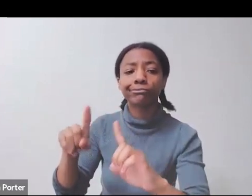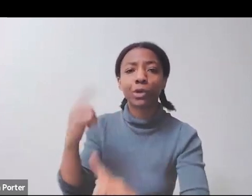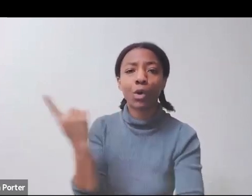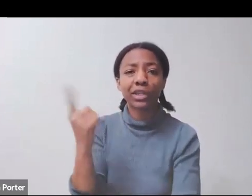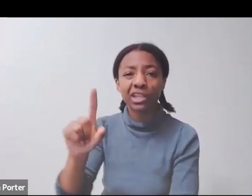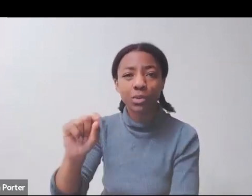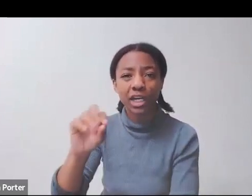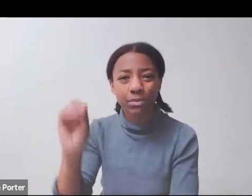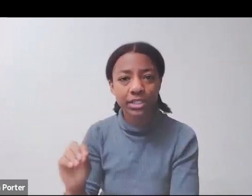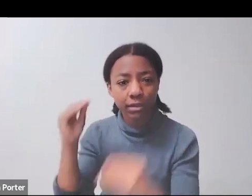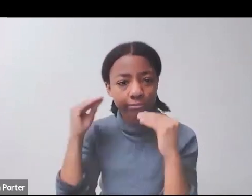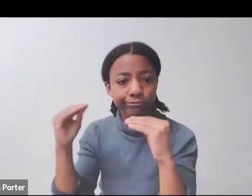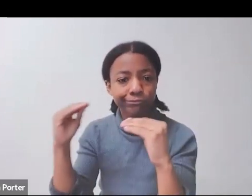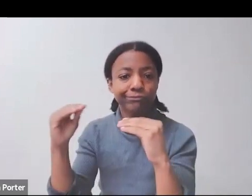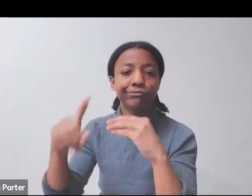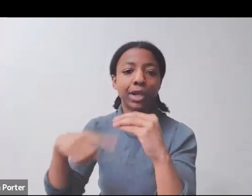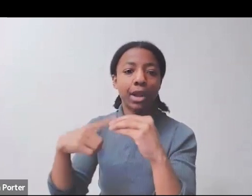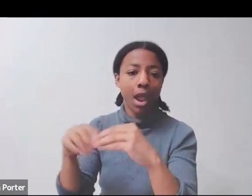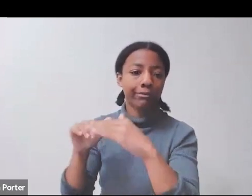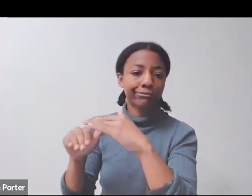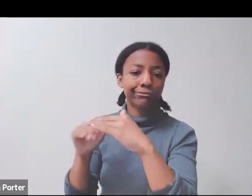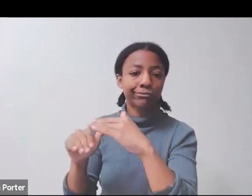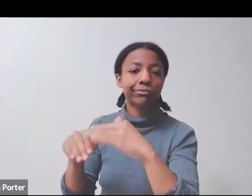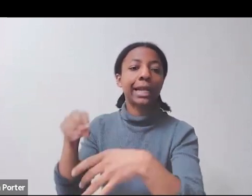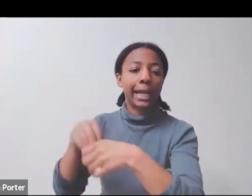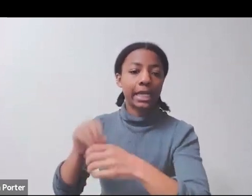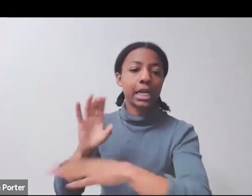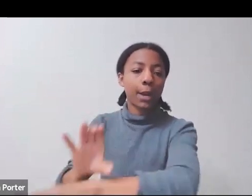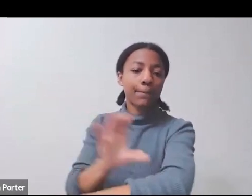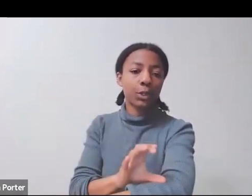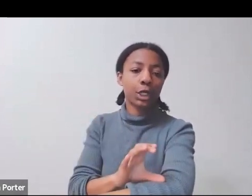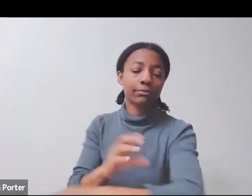It was happening primarily in human-computer interaction courses. There's maybe some reasons behind that.